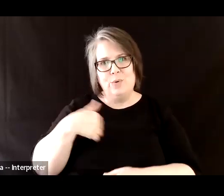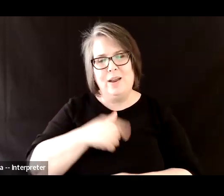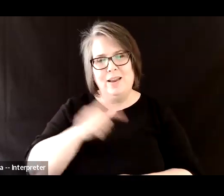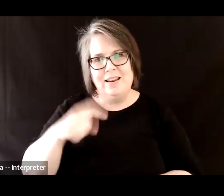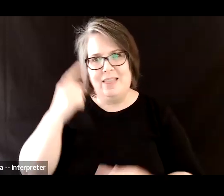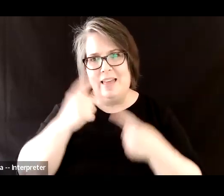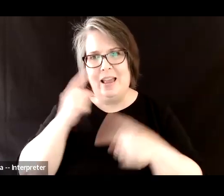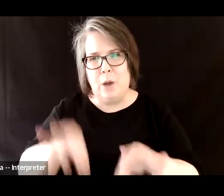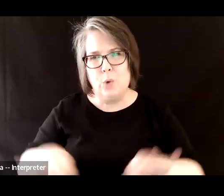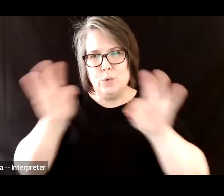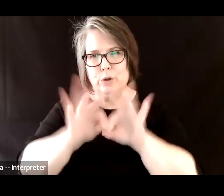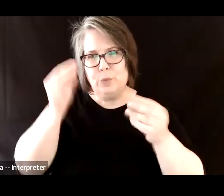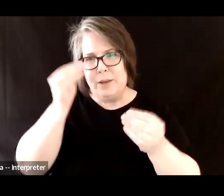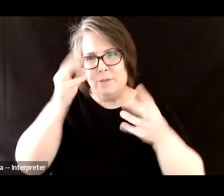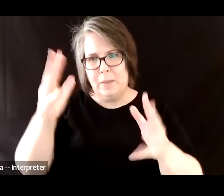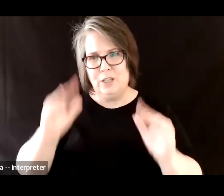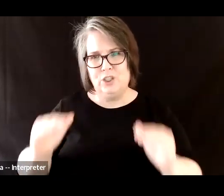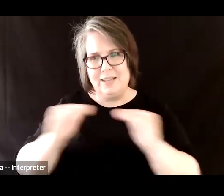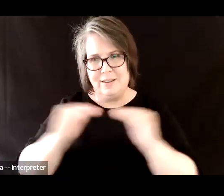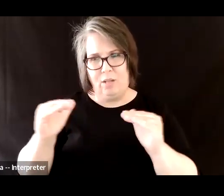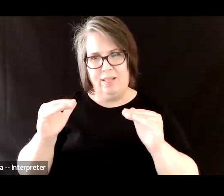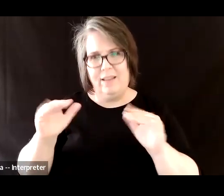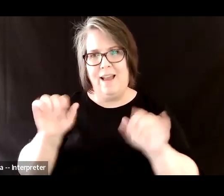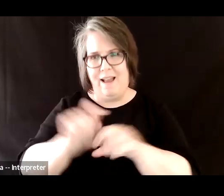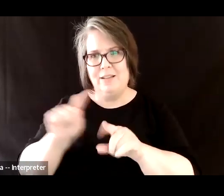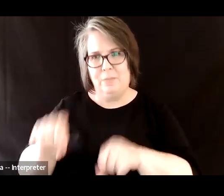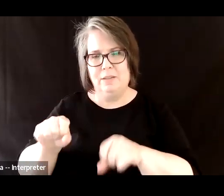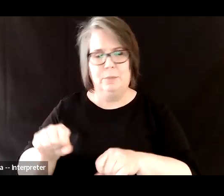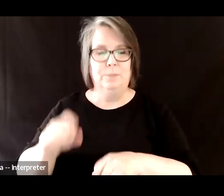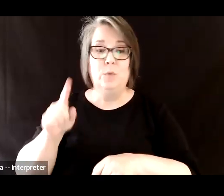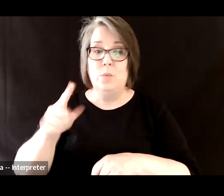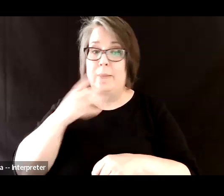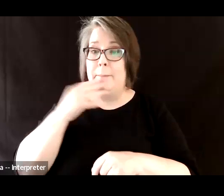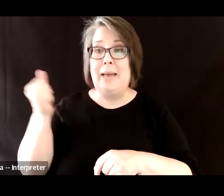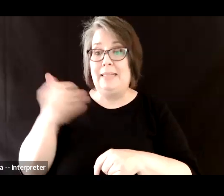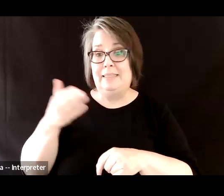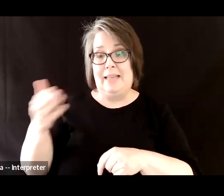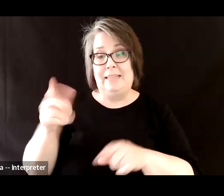information is shared as equally as possible. One of the best things that you can do as a presenter and I'm